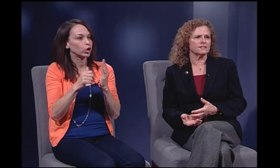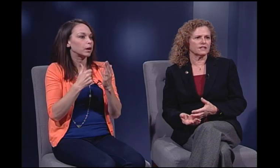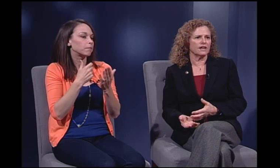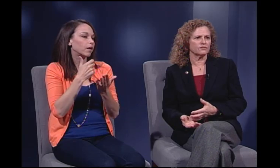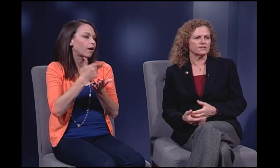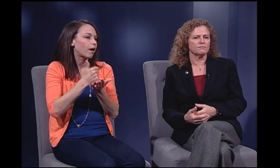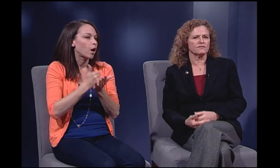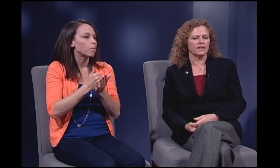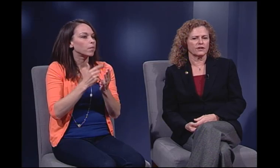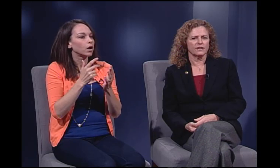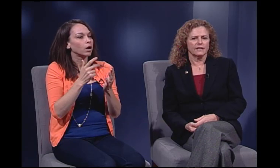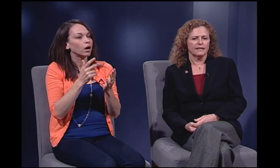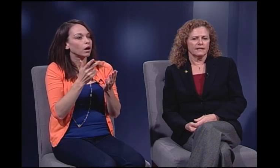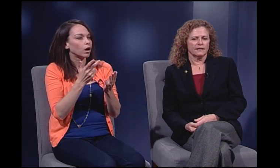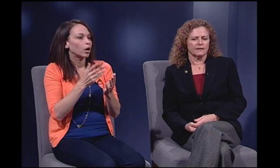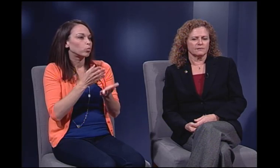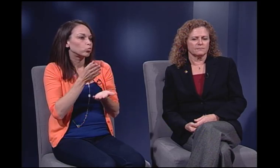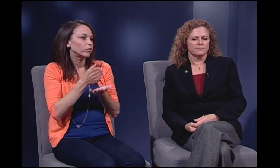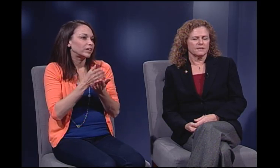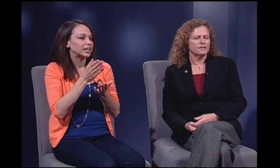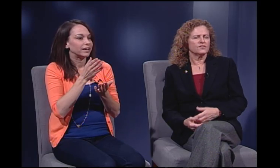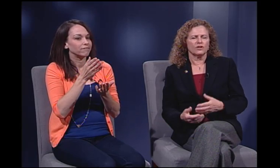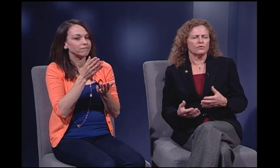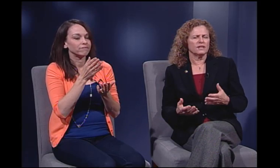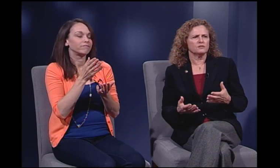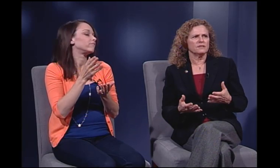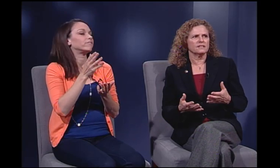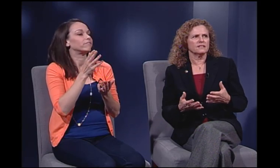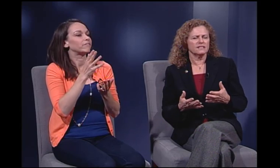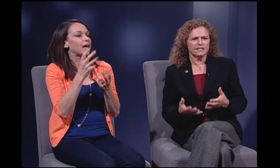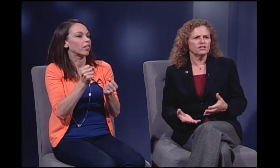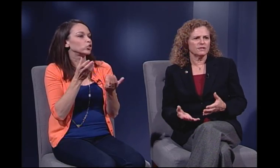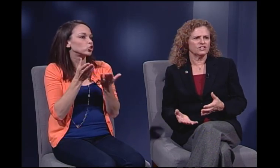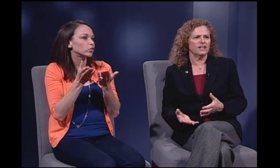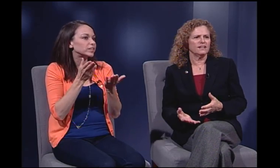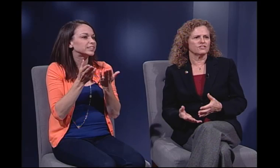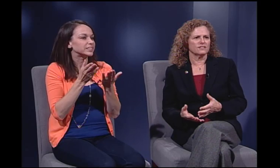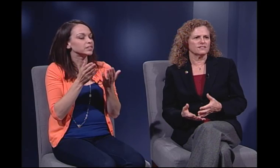in contraceptive care. So, it's been continuing challenges